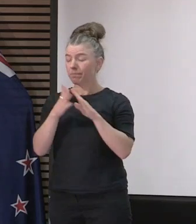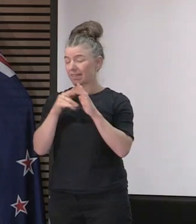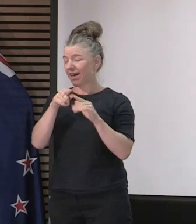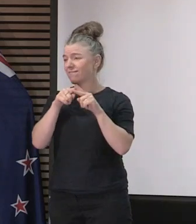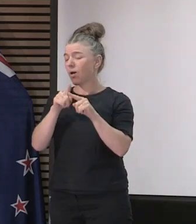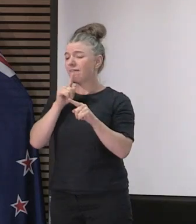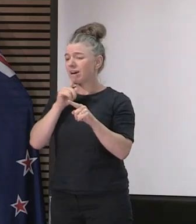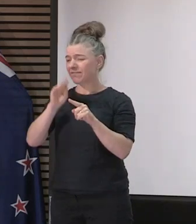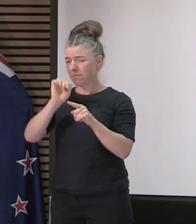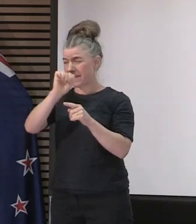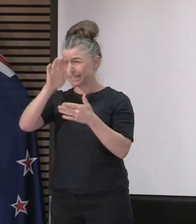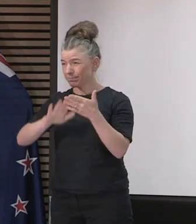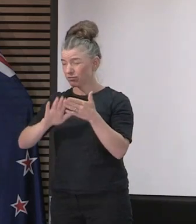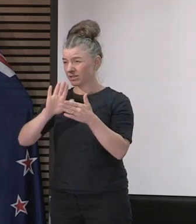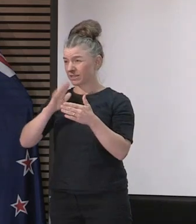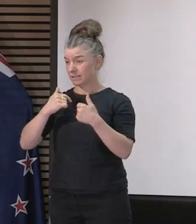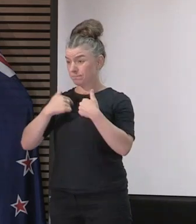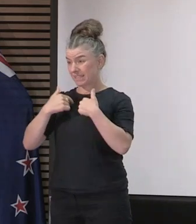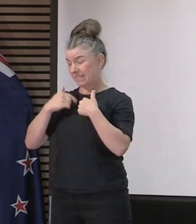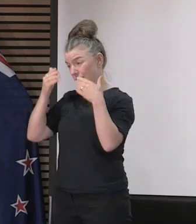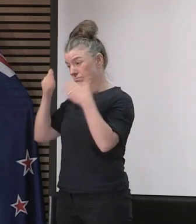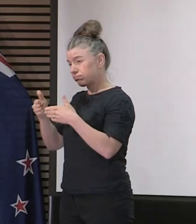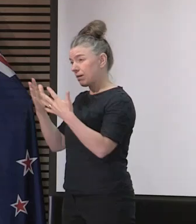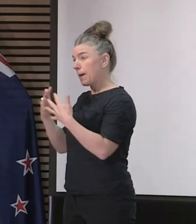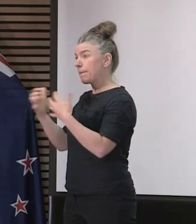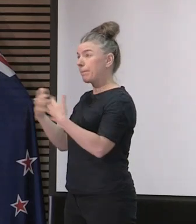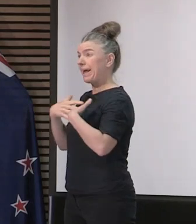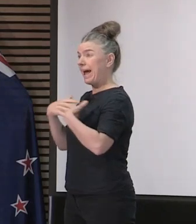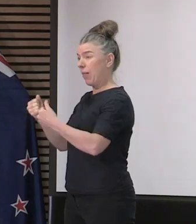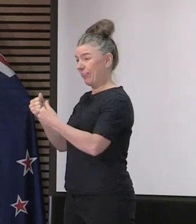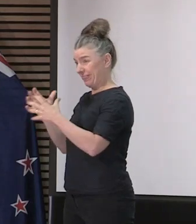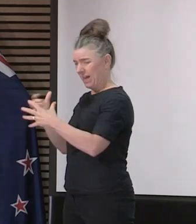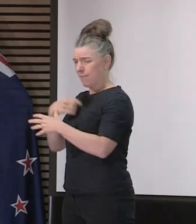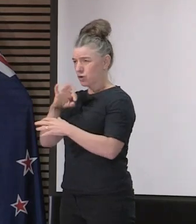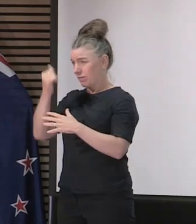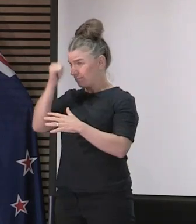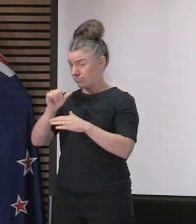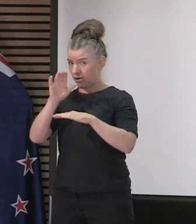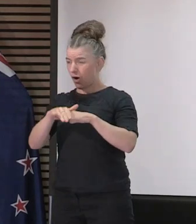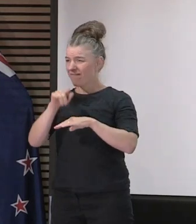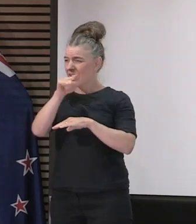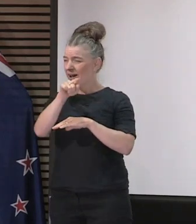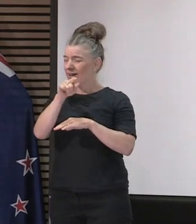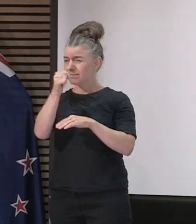infections, a range of infections in the usual daily practice and that is what they